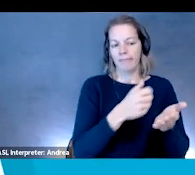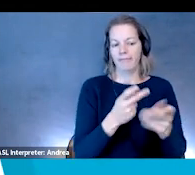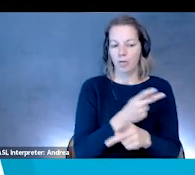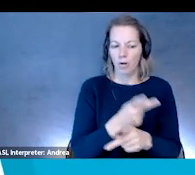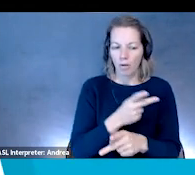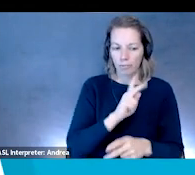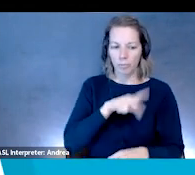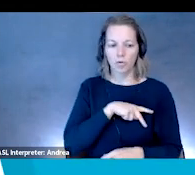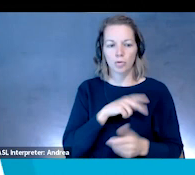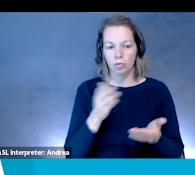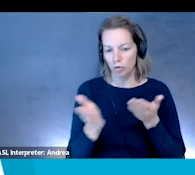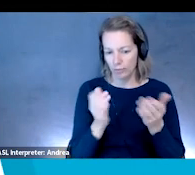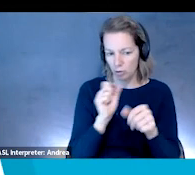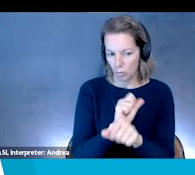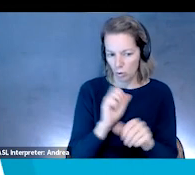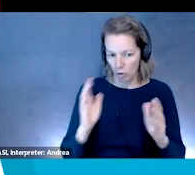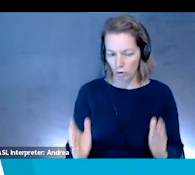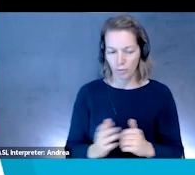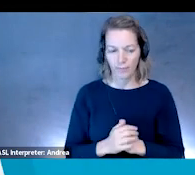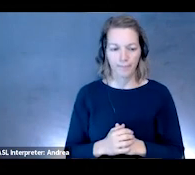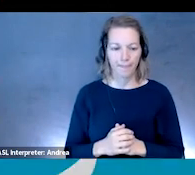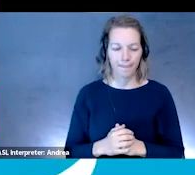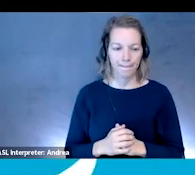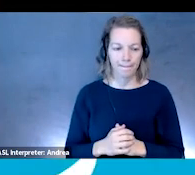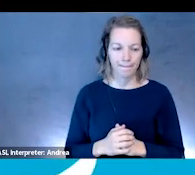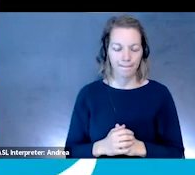ACT -- WE CAN HELP